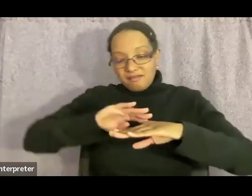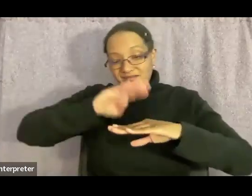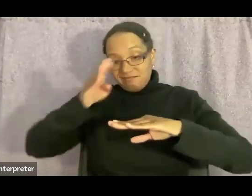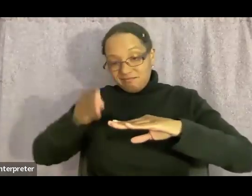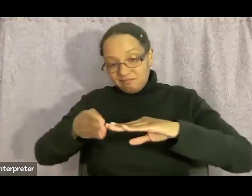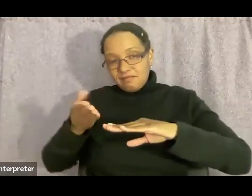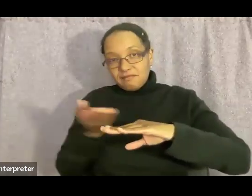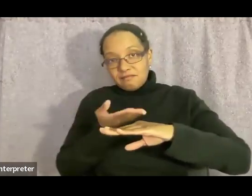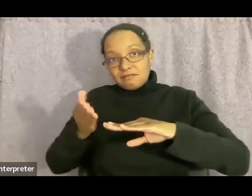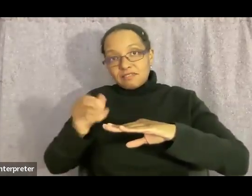Whatever you get is fine.